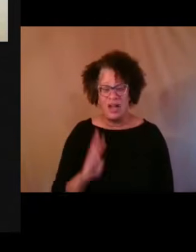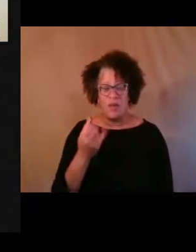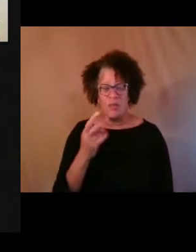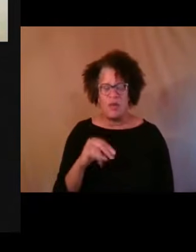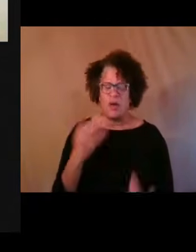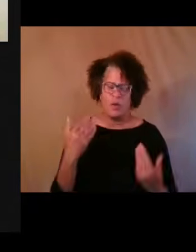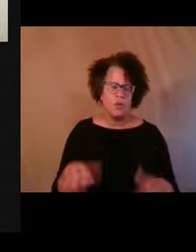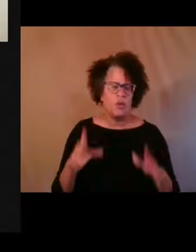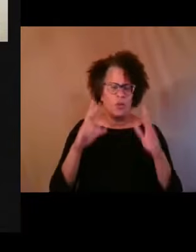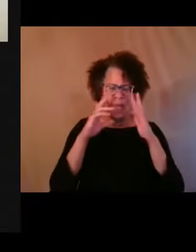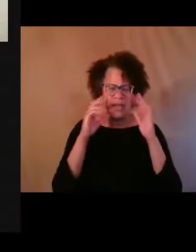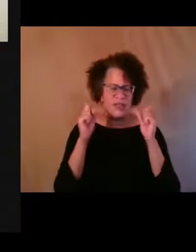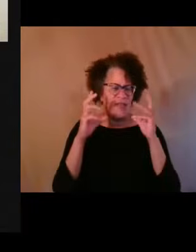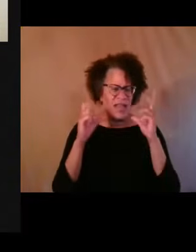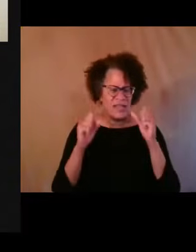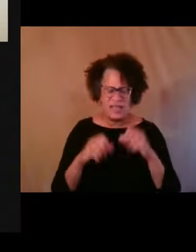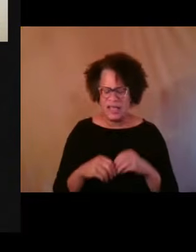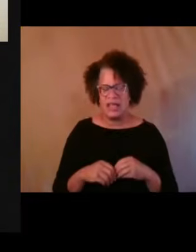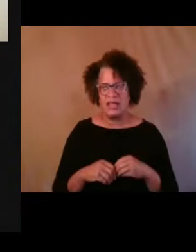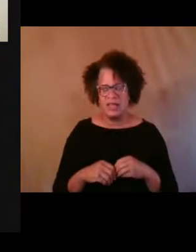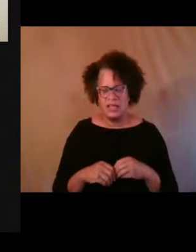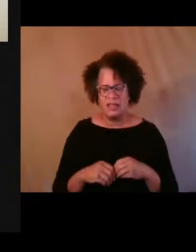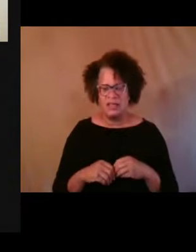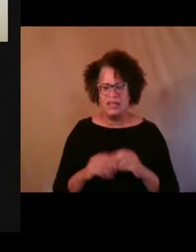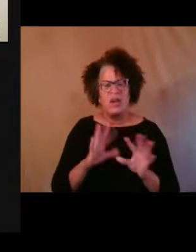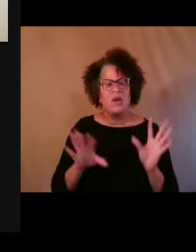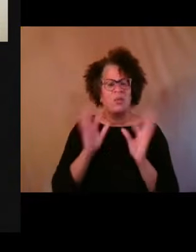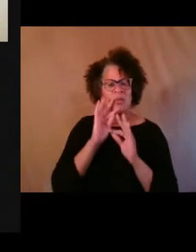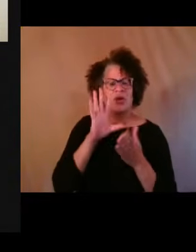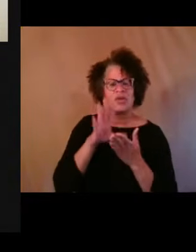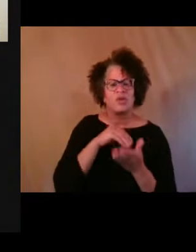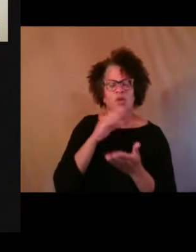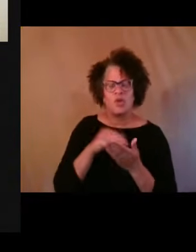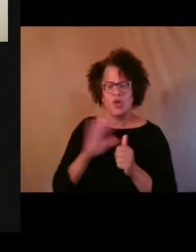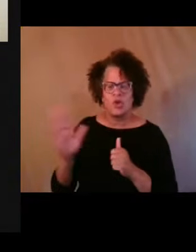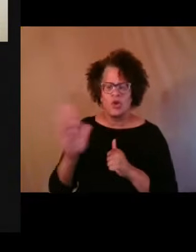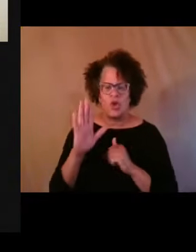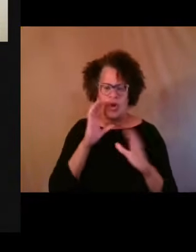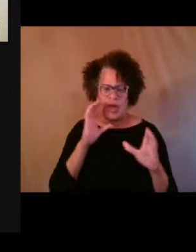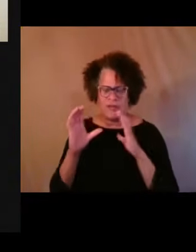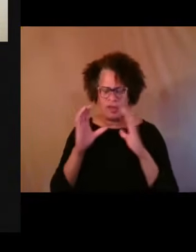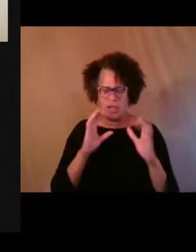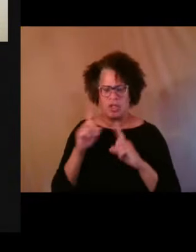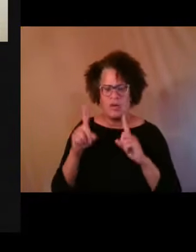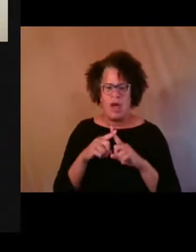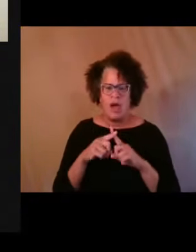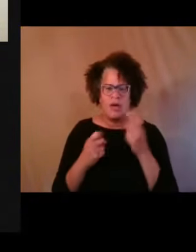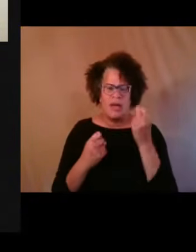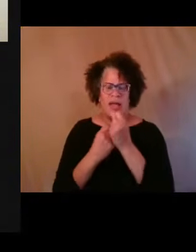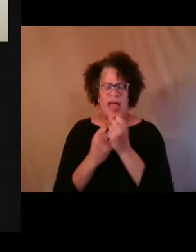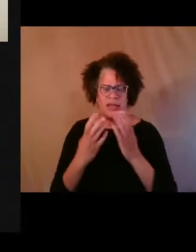It's especially fascinating to hear in this conversation about activism and mental health,